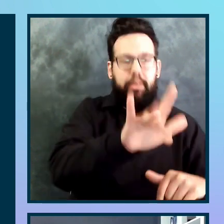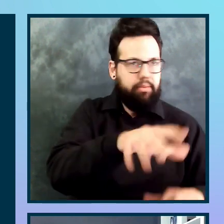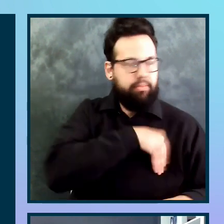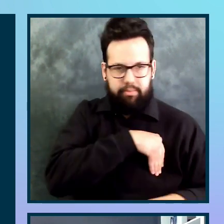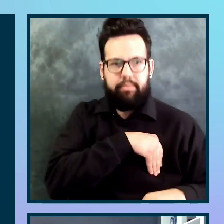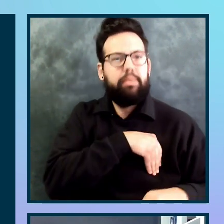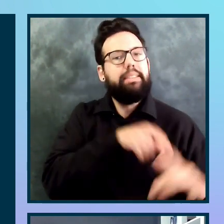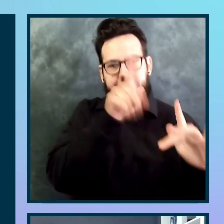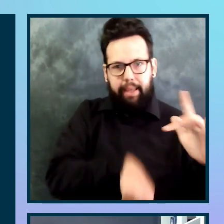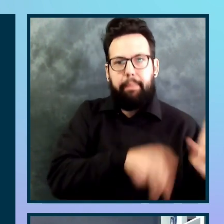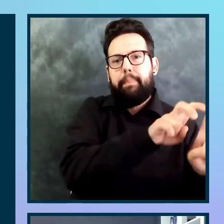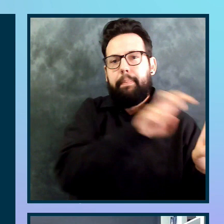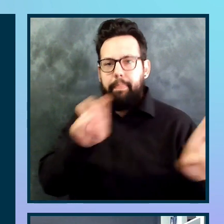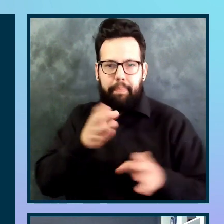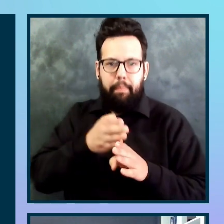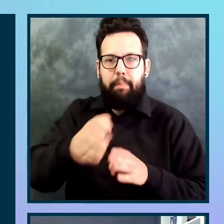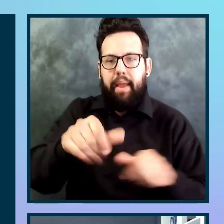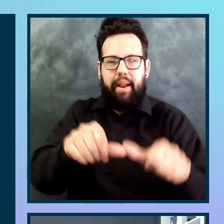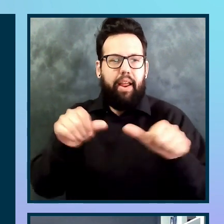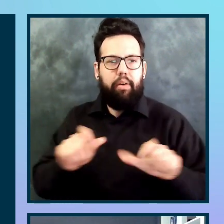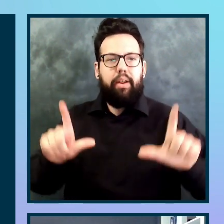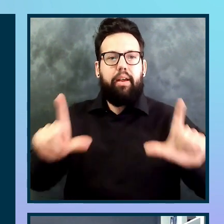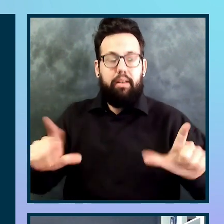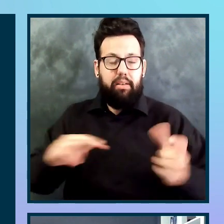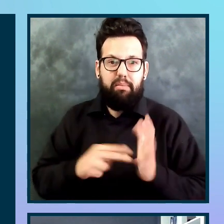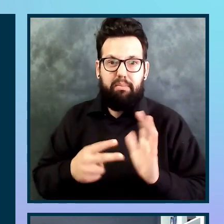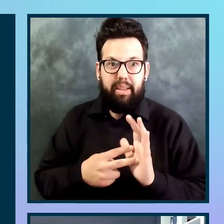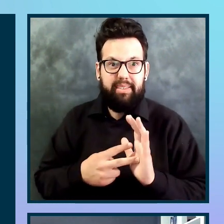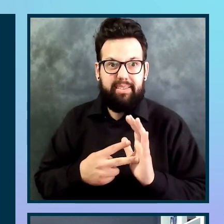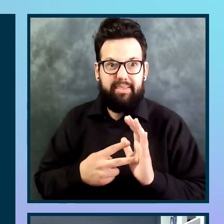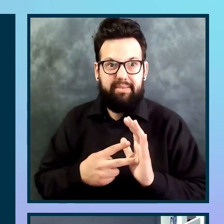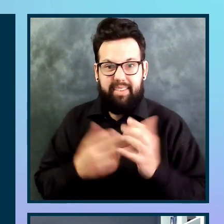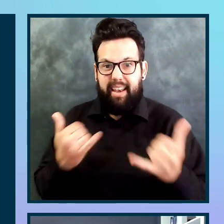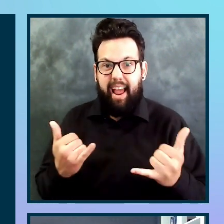So it allows you to go there with three interactions instead of like 104.